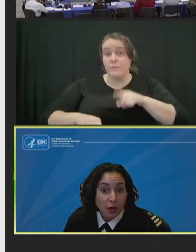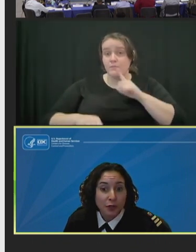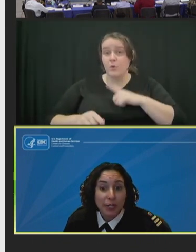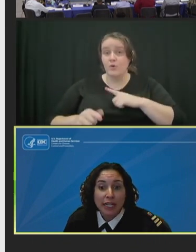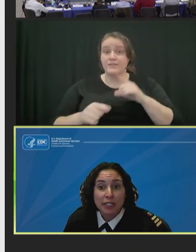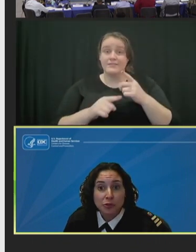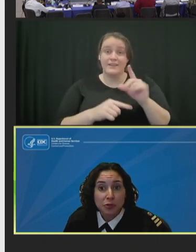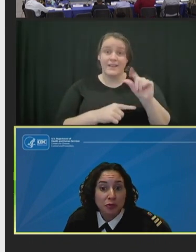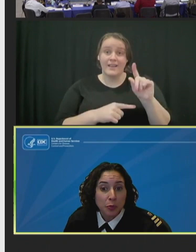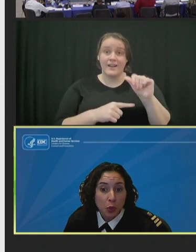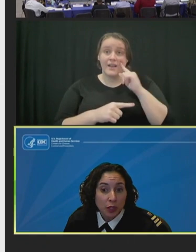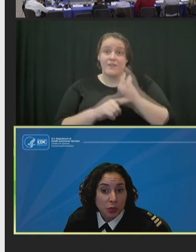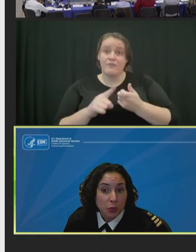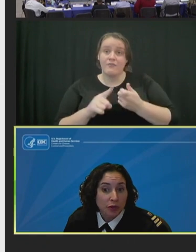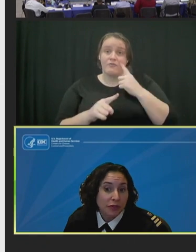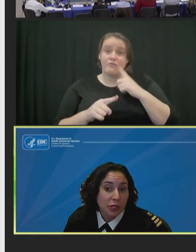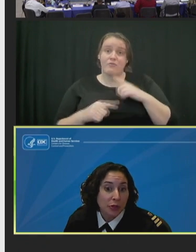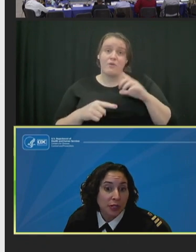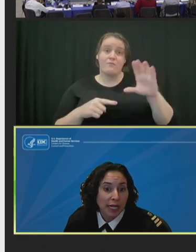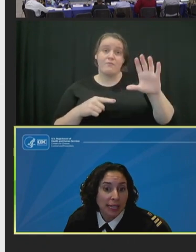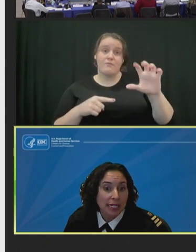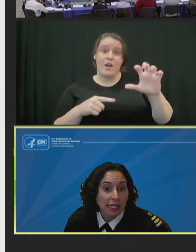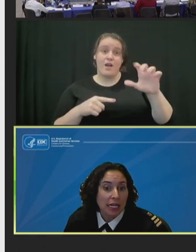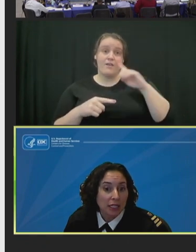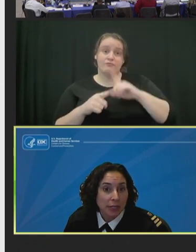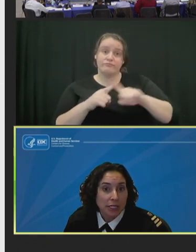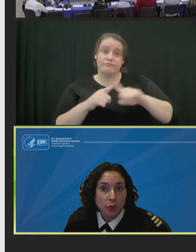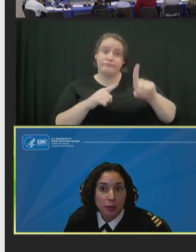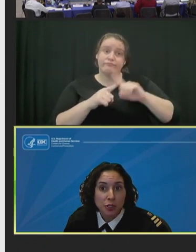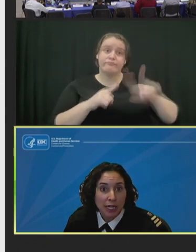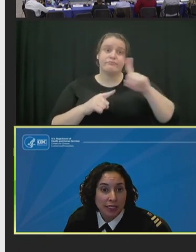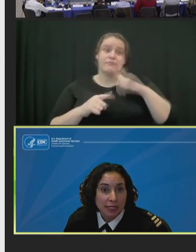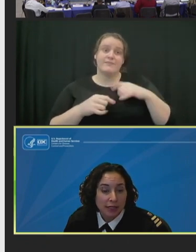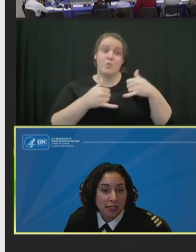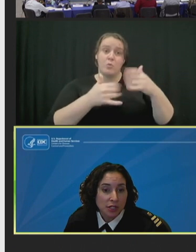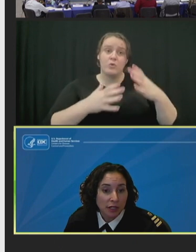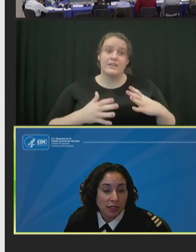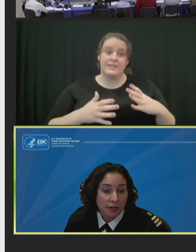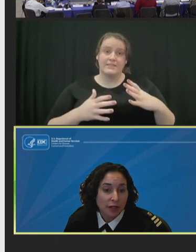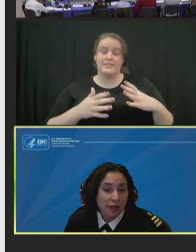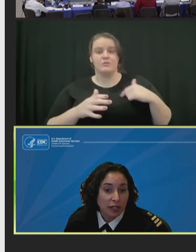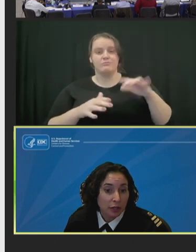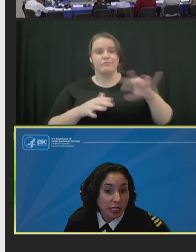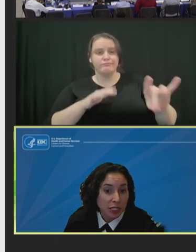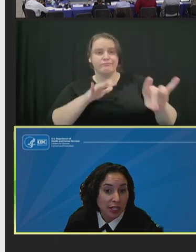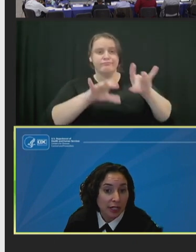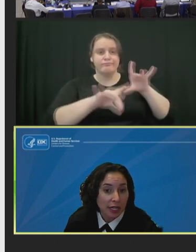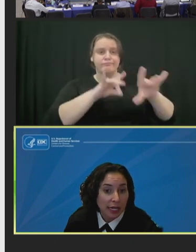over 800 reports were reviewed, and key elements were extracted at the start of the evaluation.